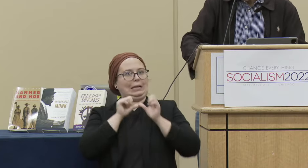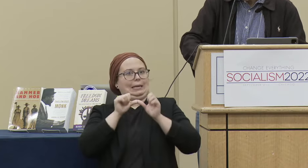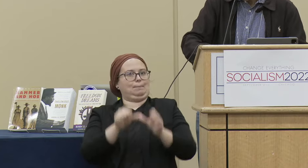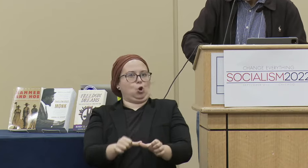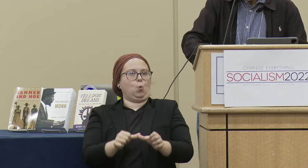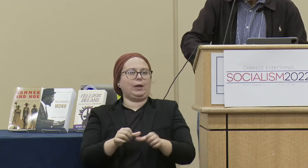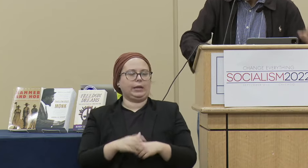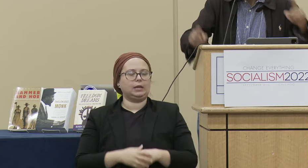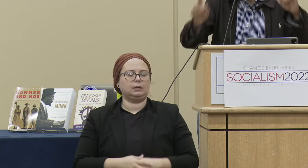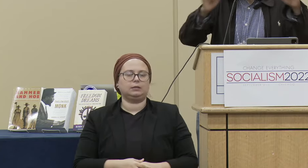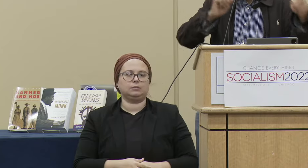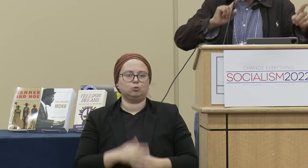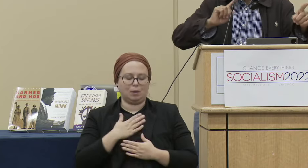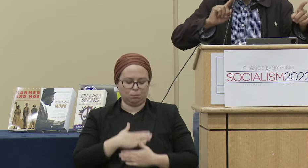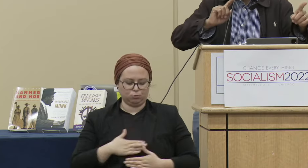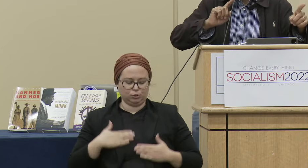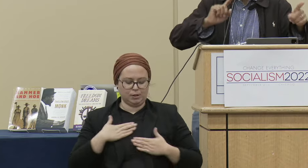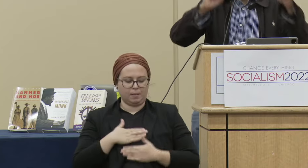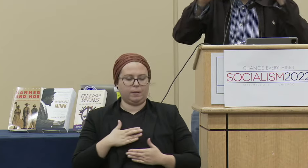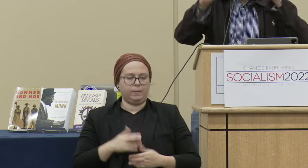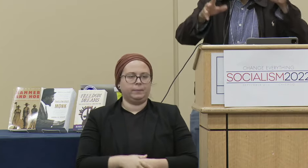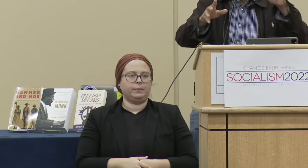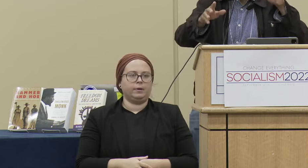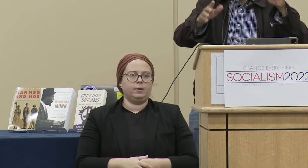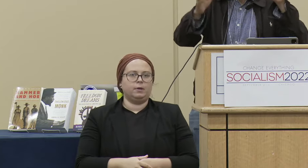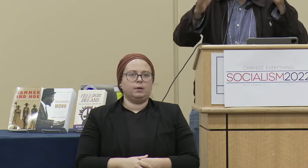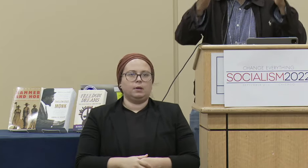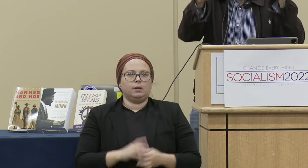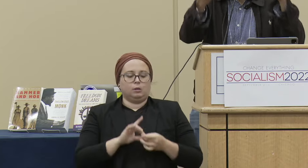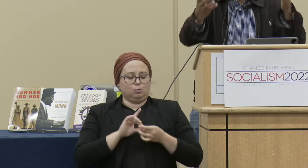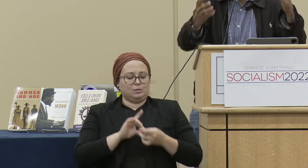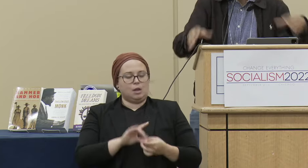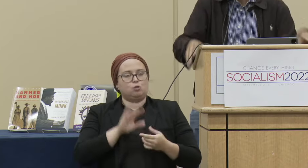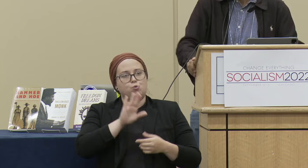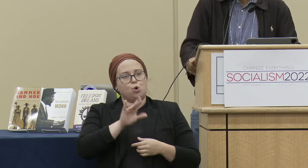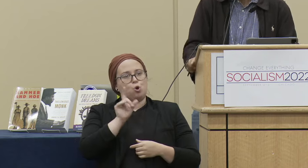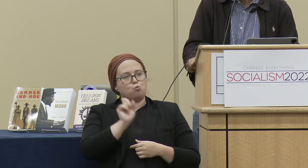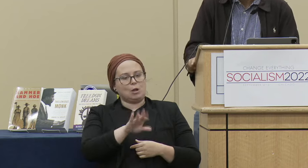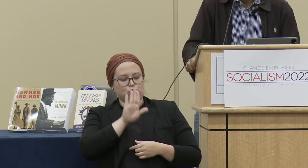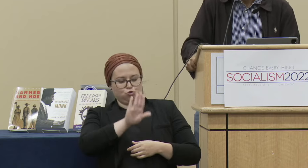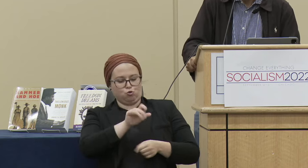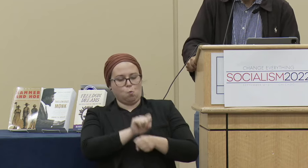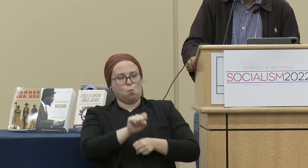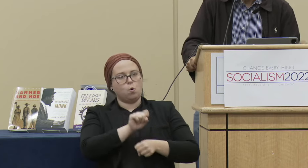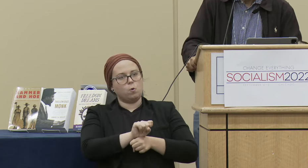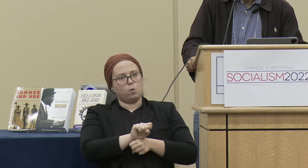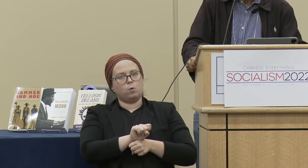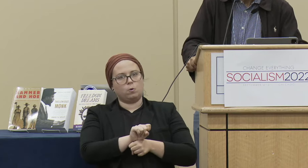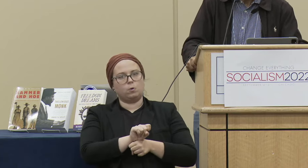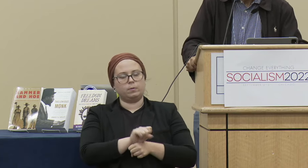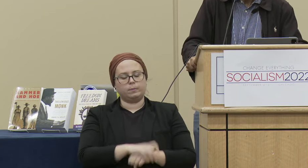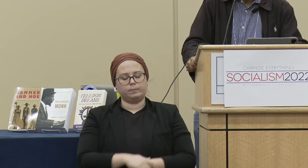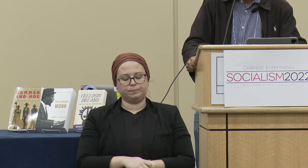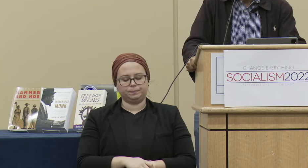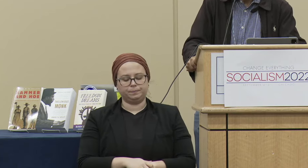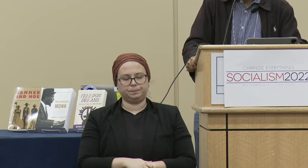because that's how we keep going, you know . So, I appreciate that . Which is kind of tied to your